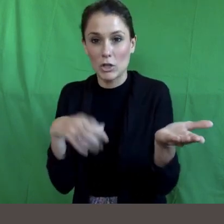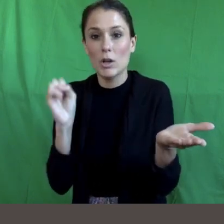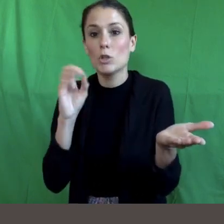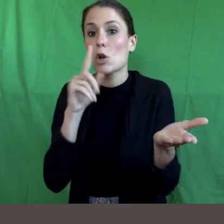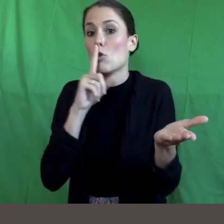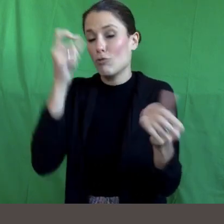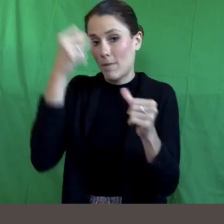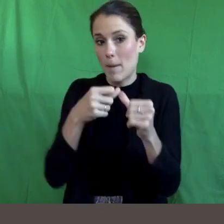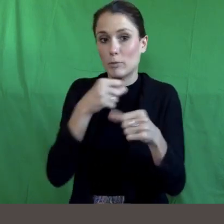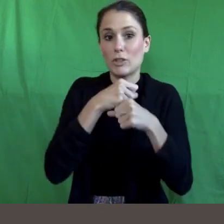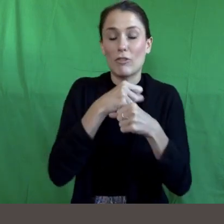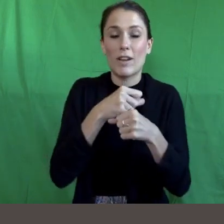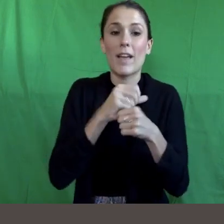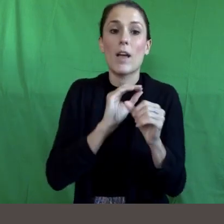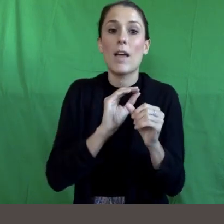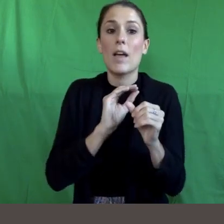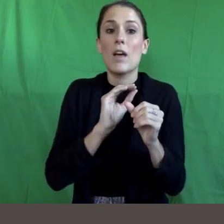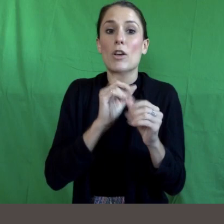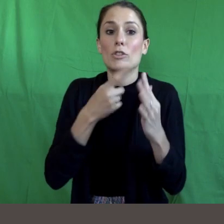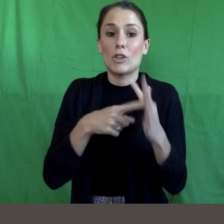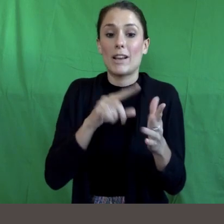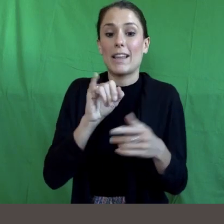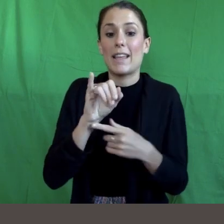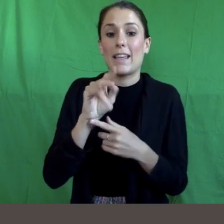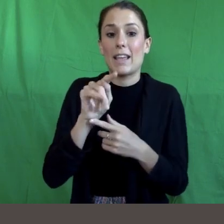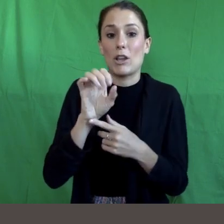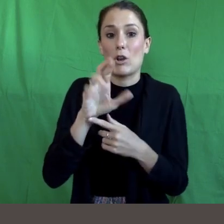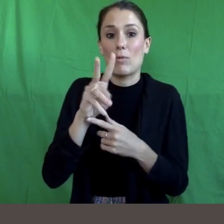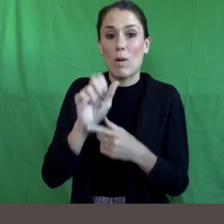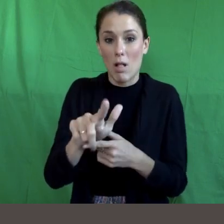So remember, generators implement the iterable protocol so they act like iterables.